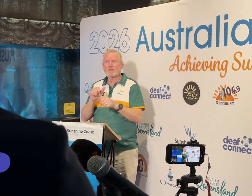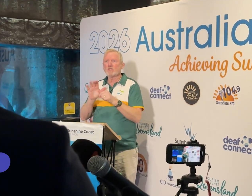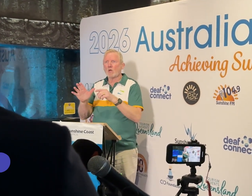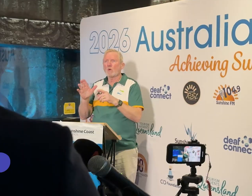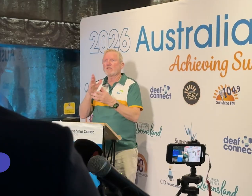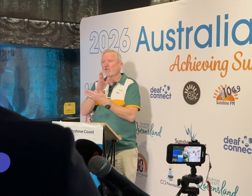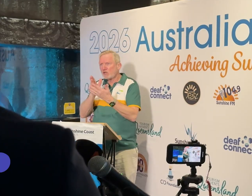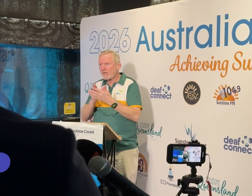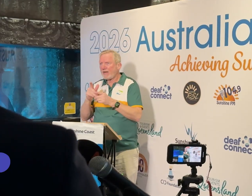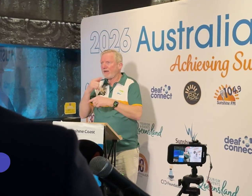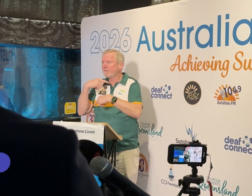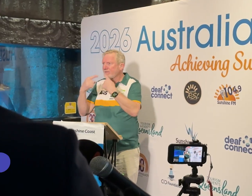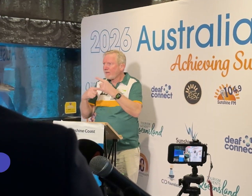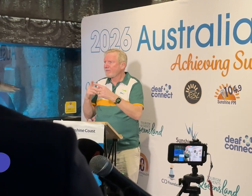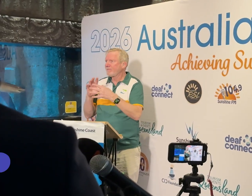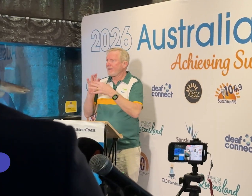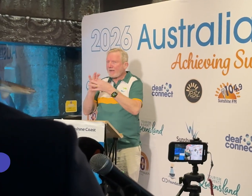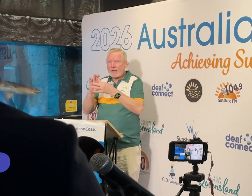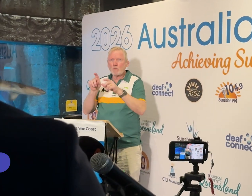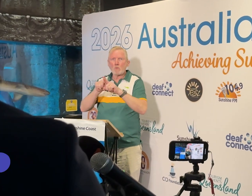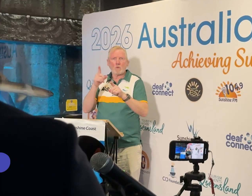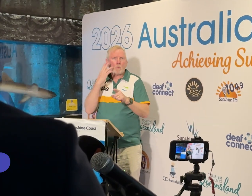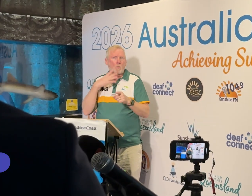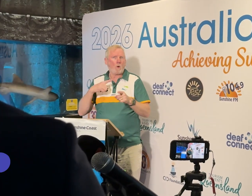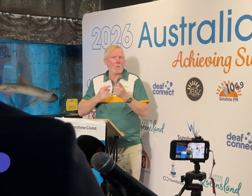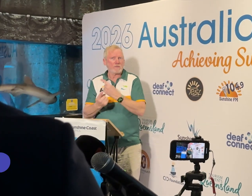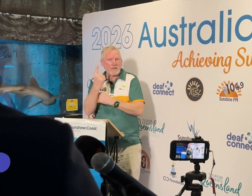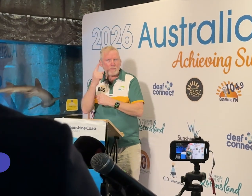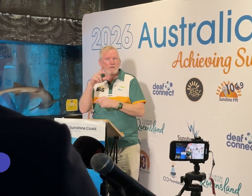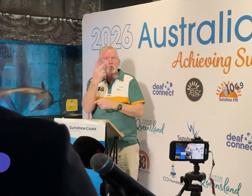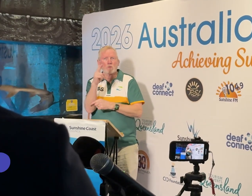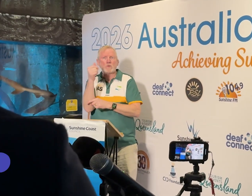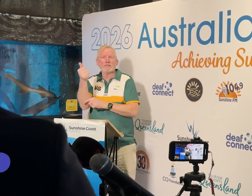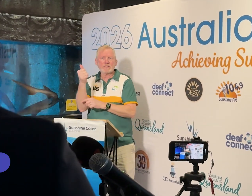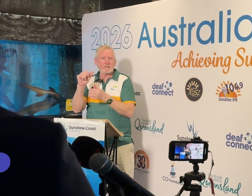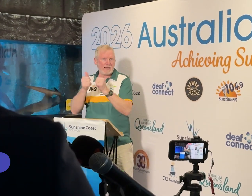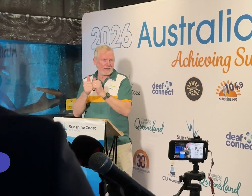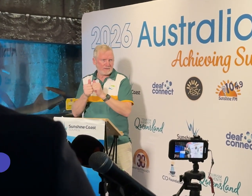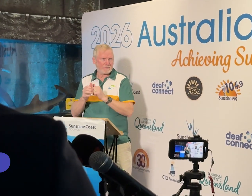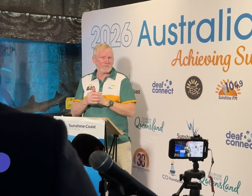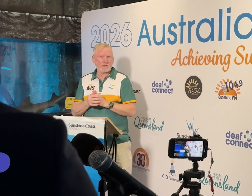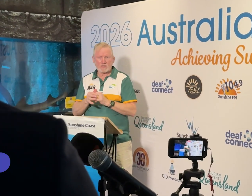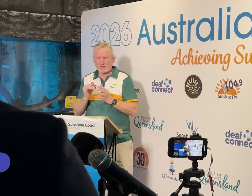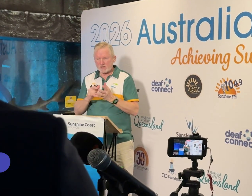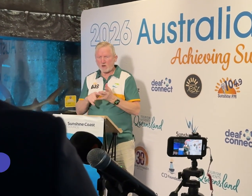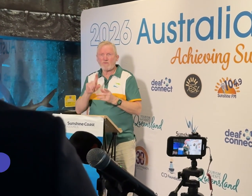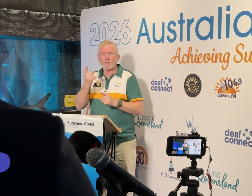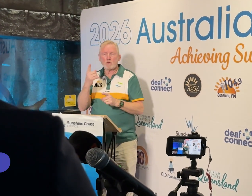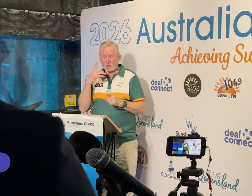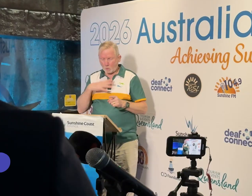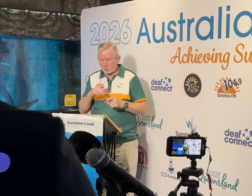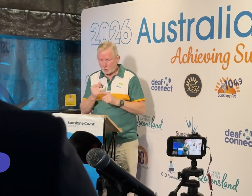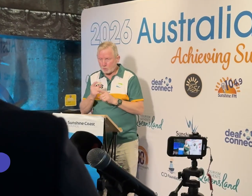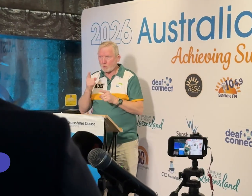planned for today. We will be talking about what's happening for the 2026 Games and why we will be doing it.